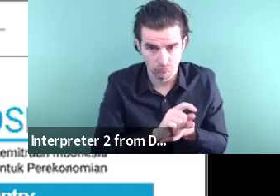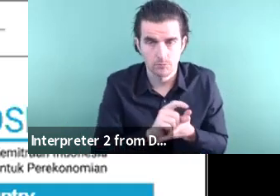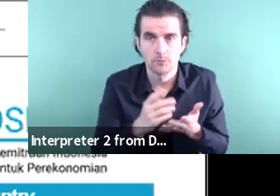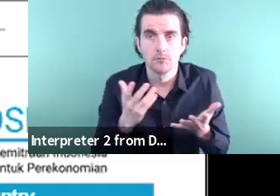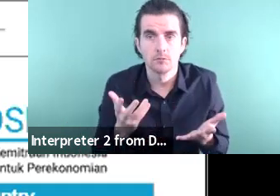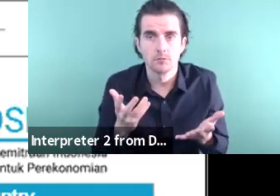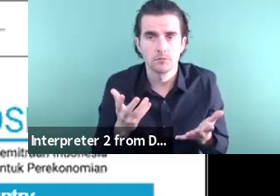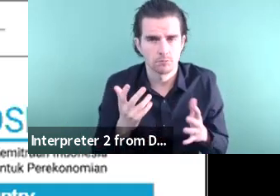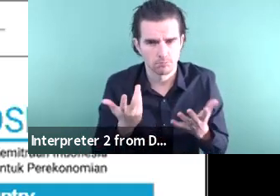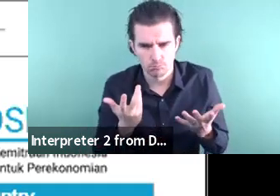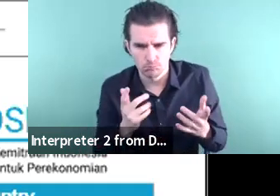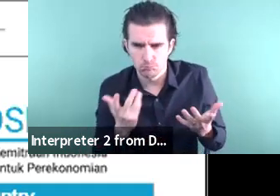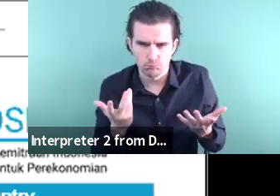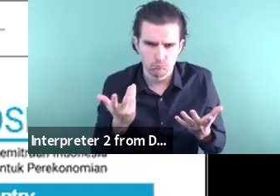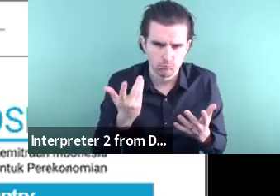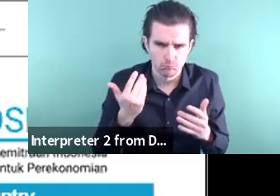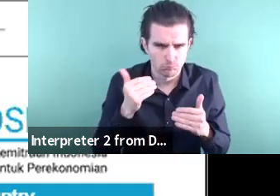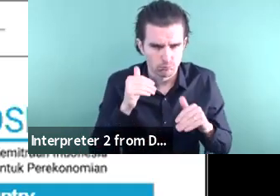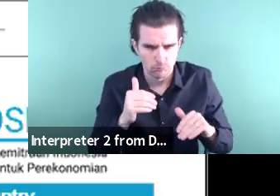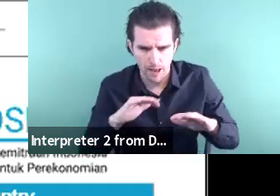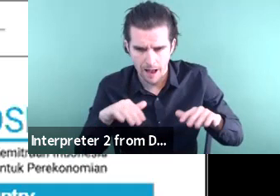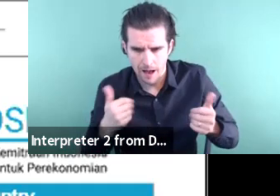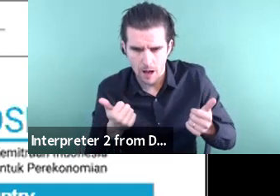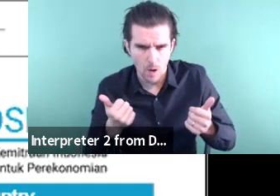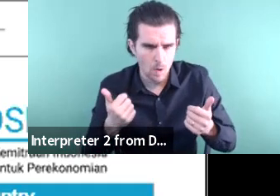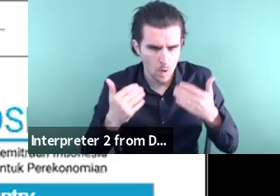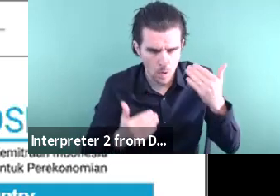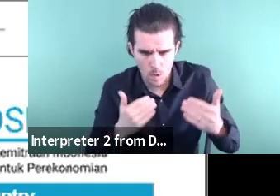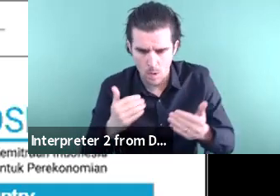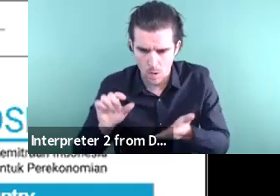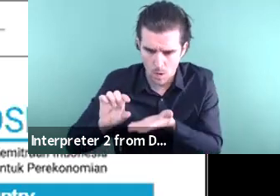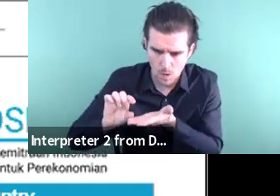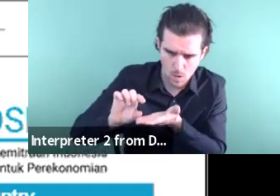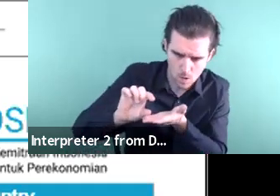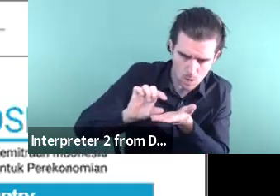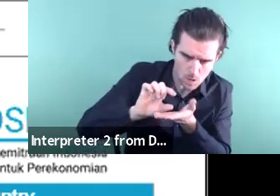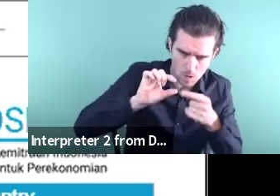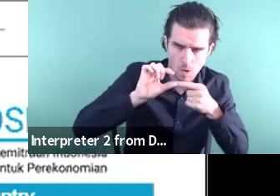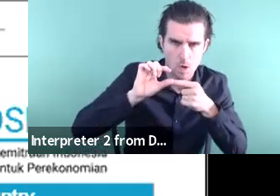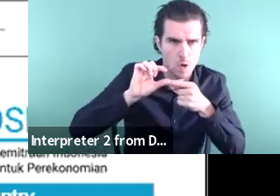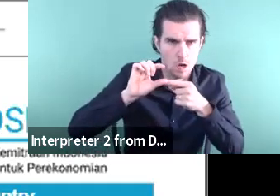The coverage itself is also very small, only consist of around 1%